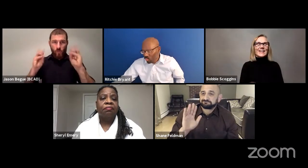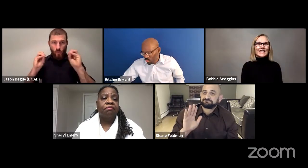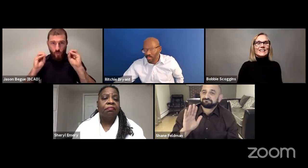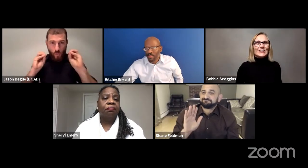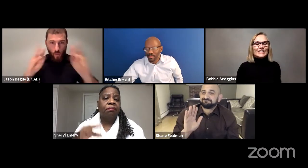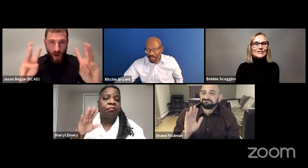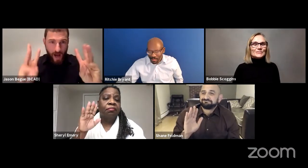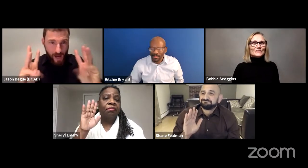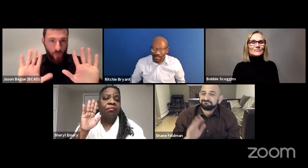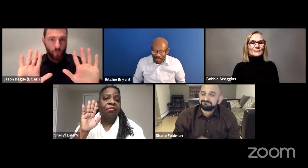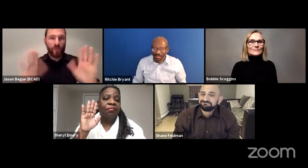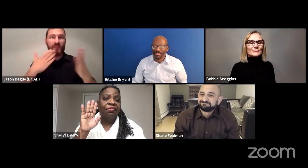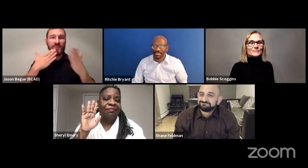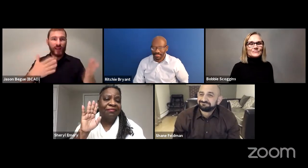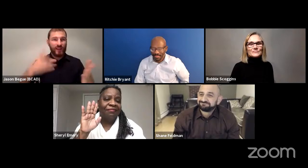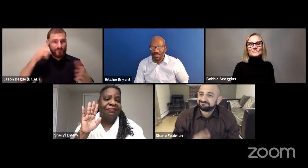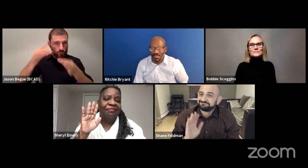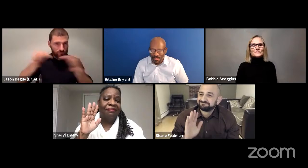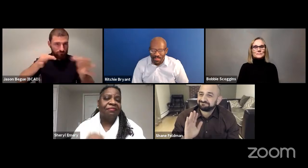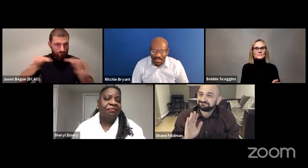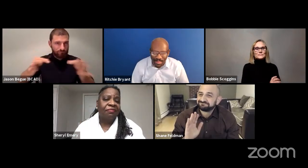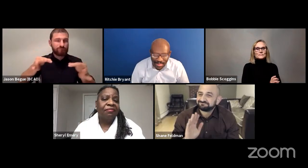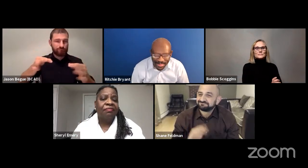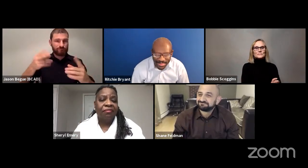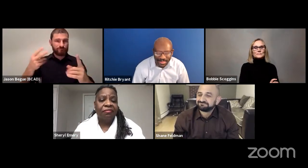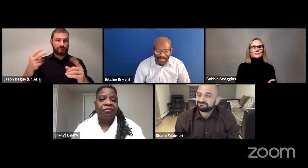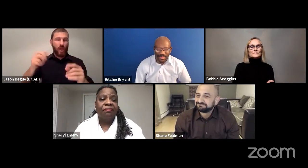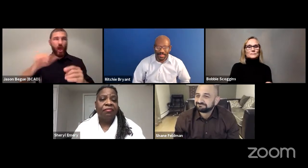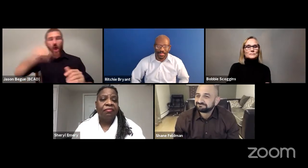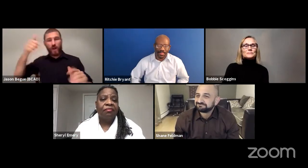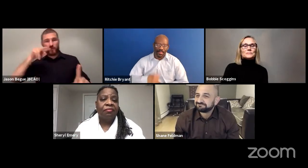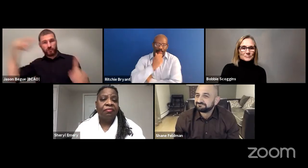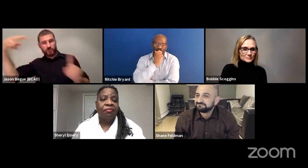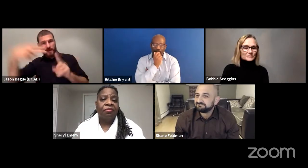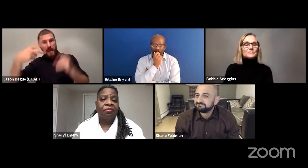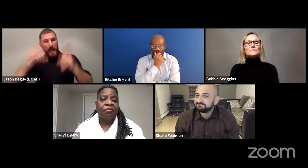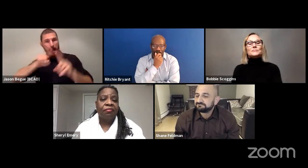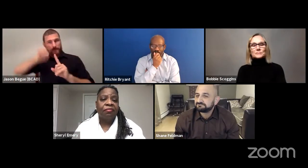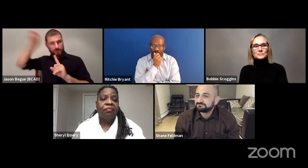together full circle. JASON BEGUE: Thank you for explaining another